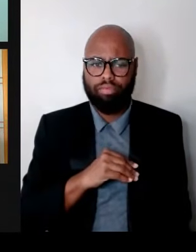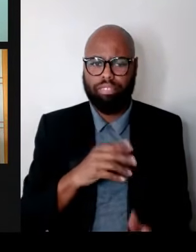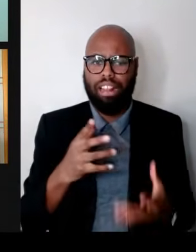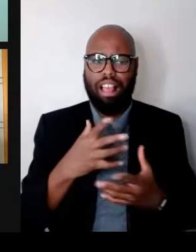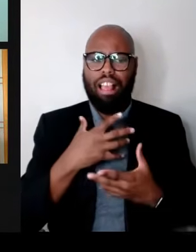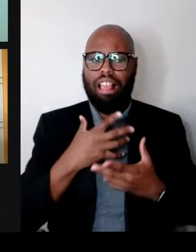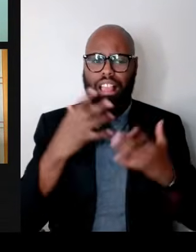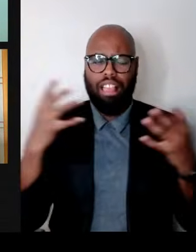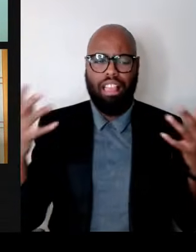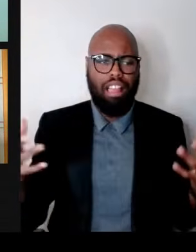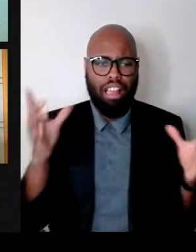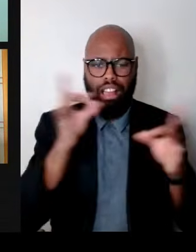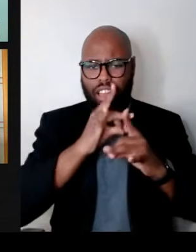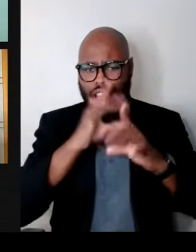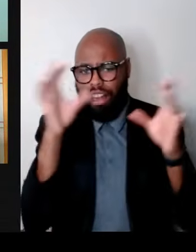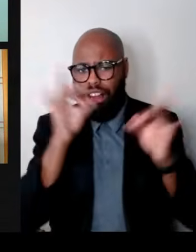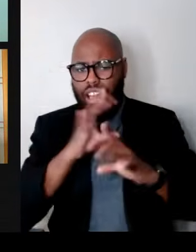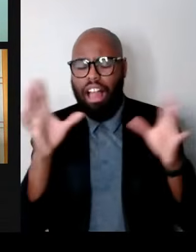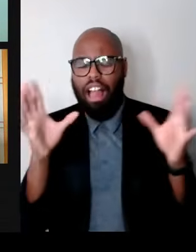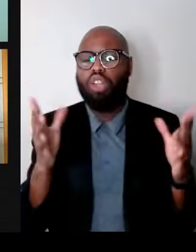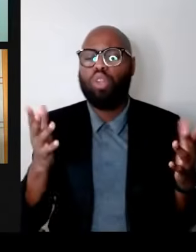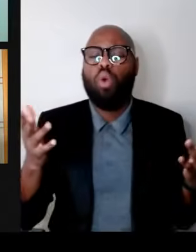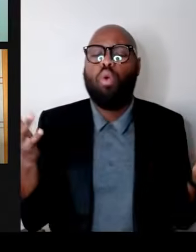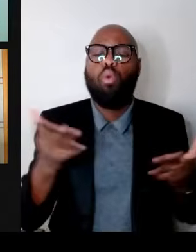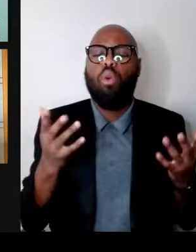and what is it that activism can actually accomplish?